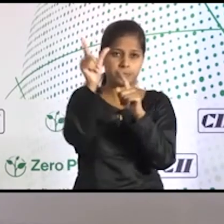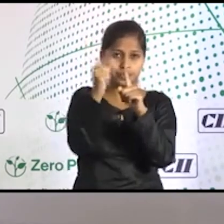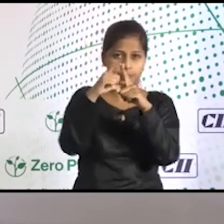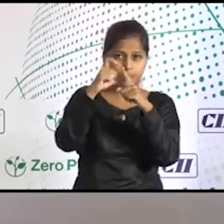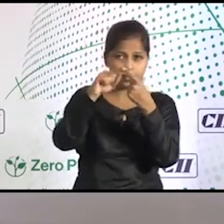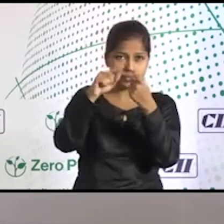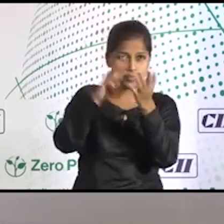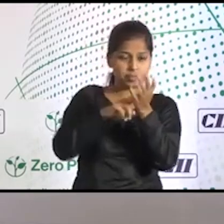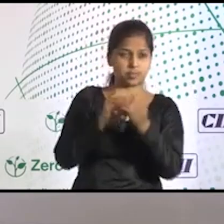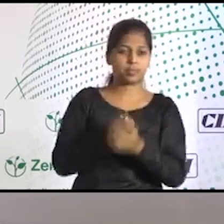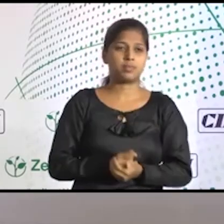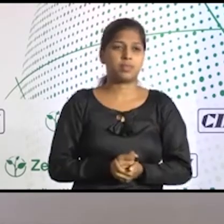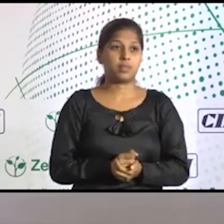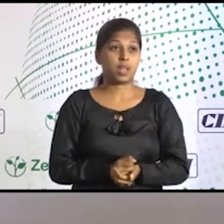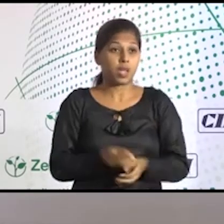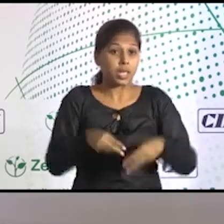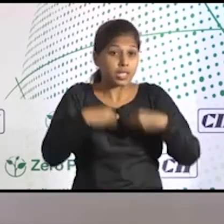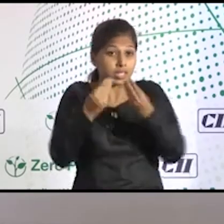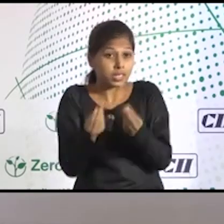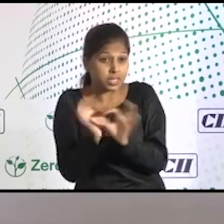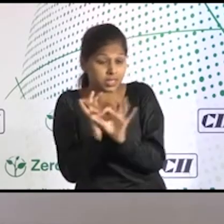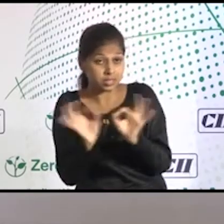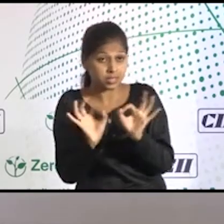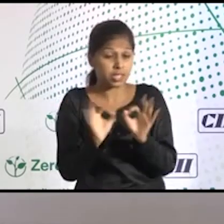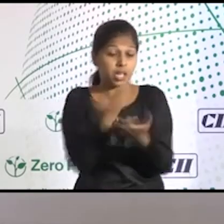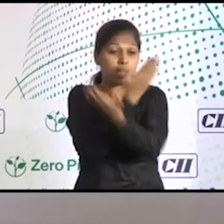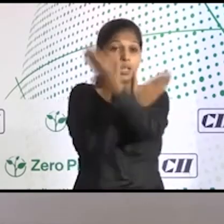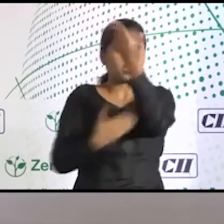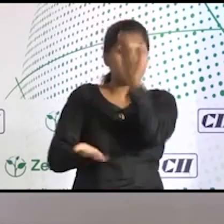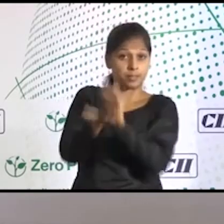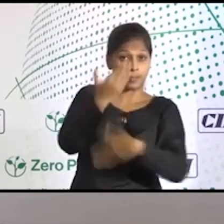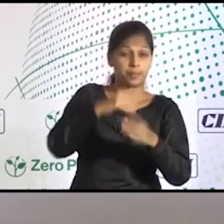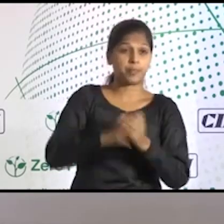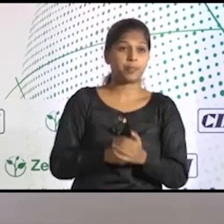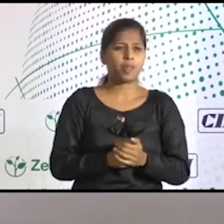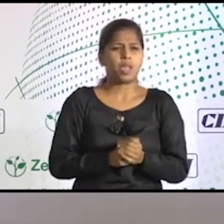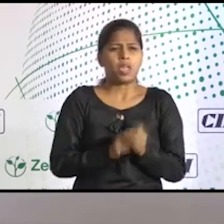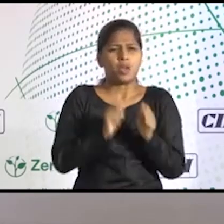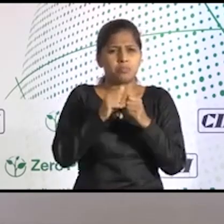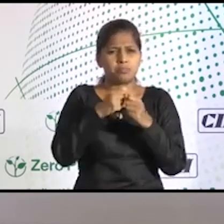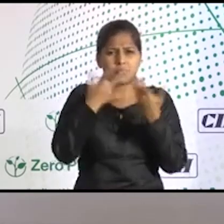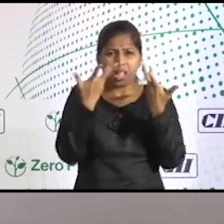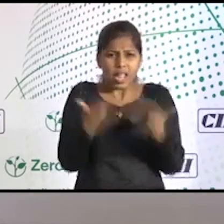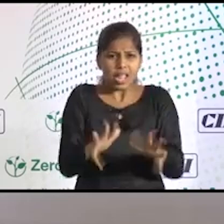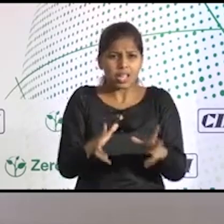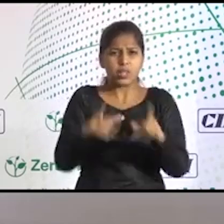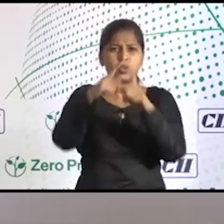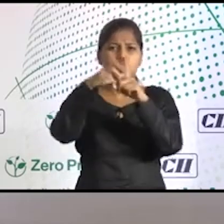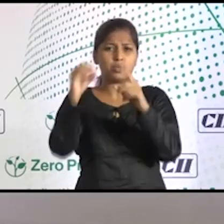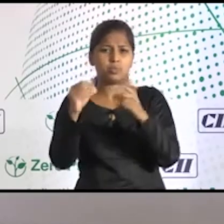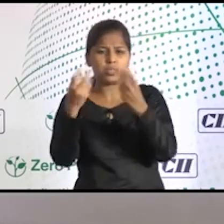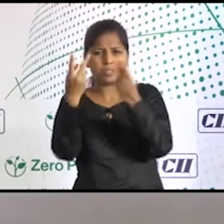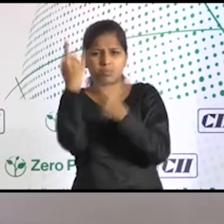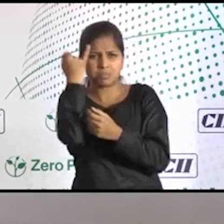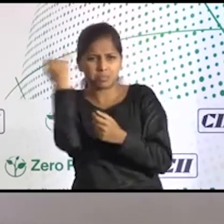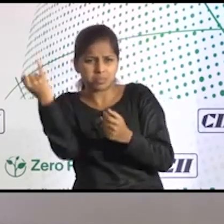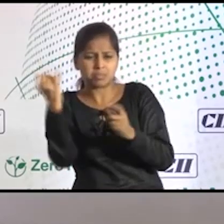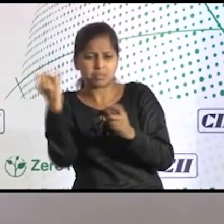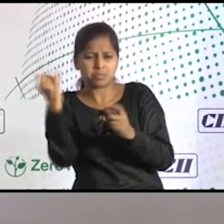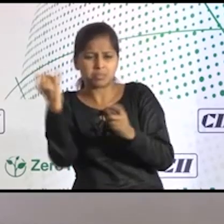They do not get served as people with disabilities, but they also do not get served with any other identity that have.